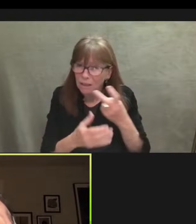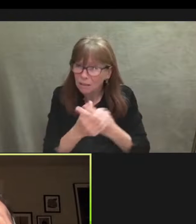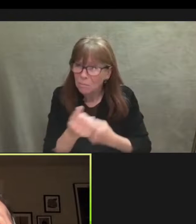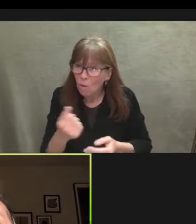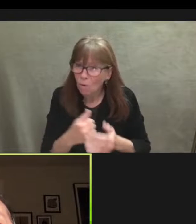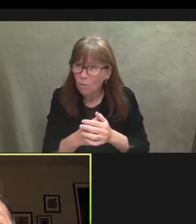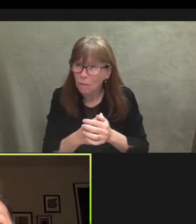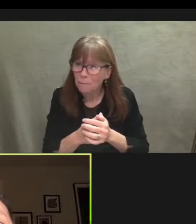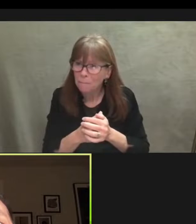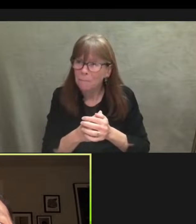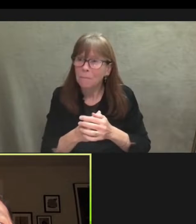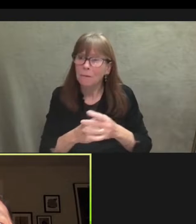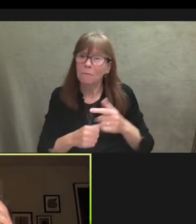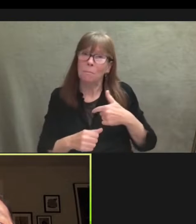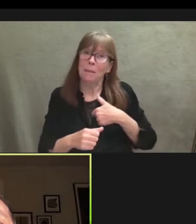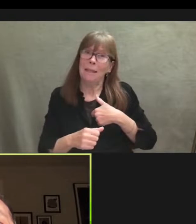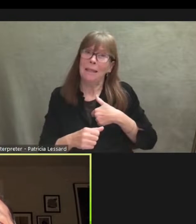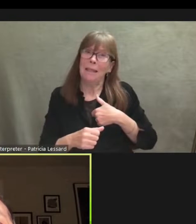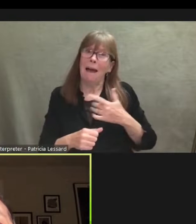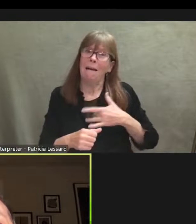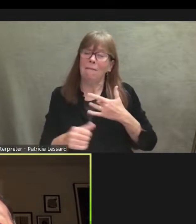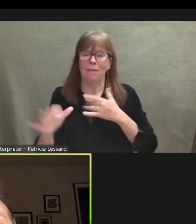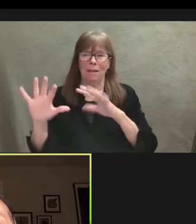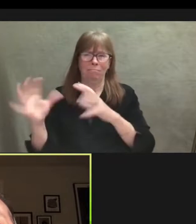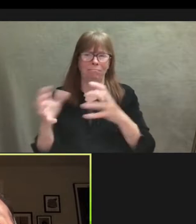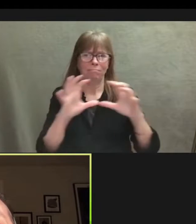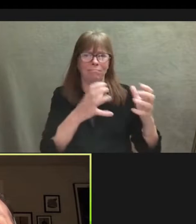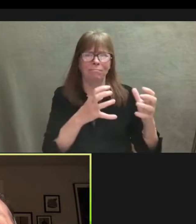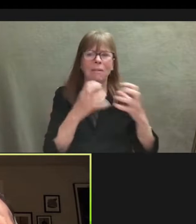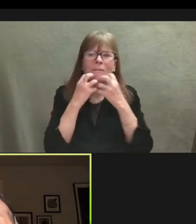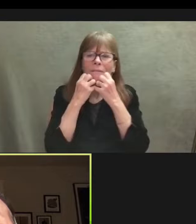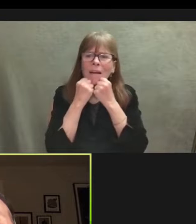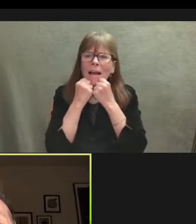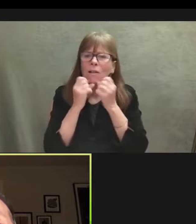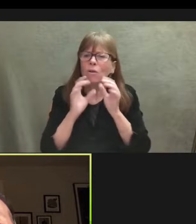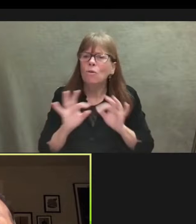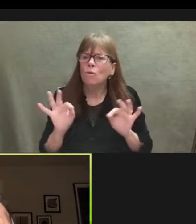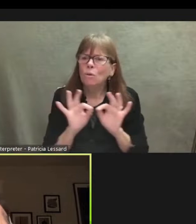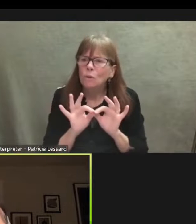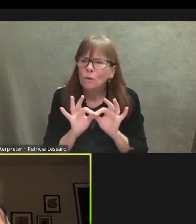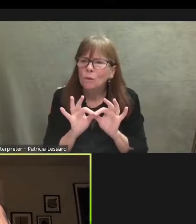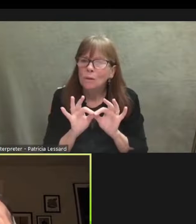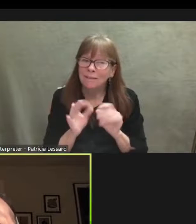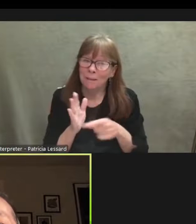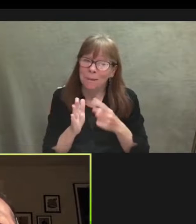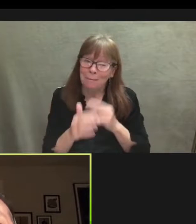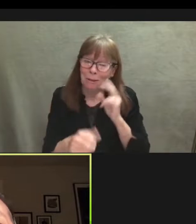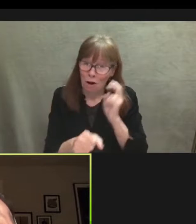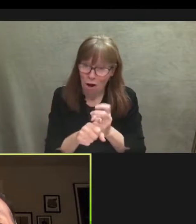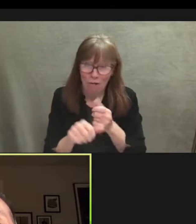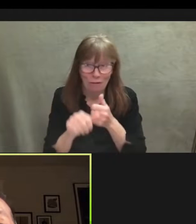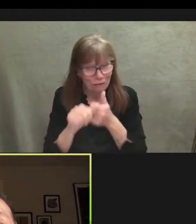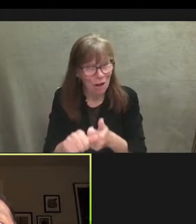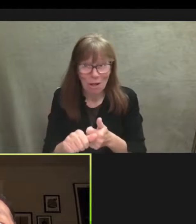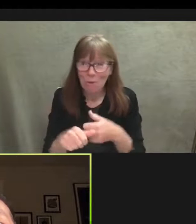just a set of values and principles that I try to live by. But you know, it’s not prescriptive,